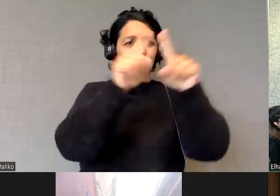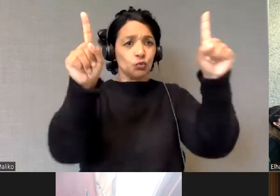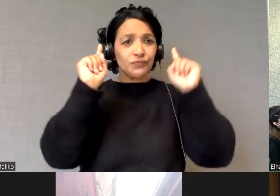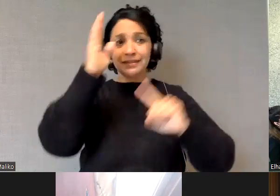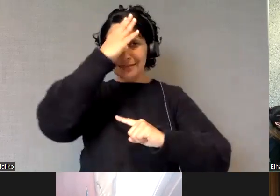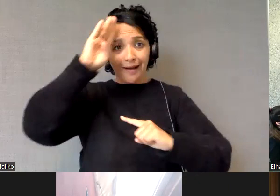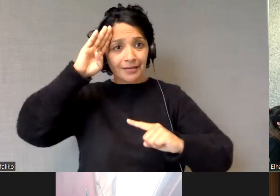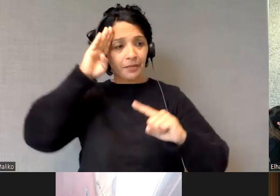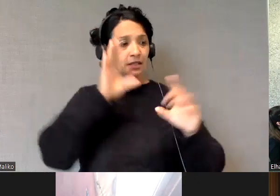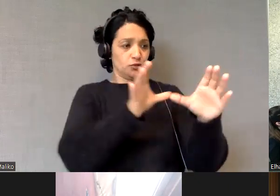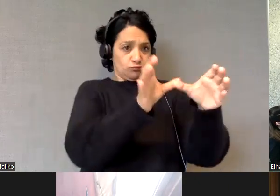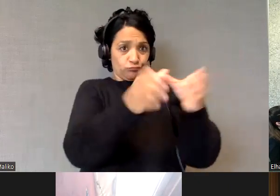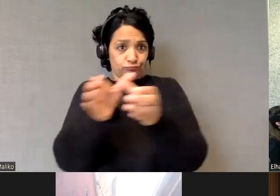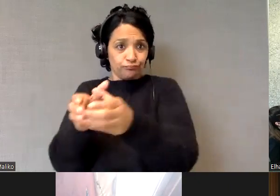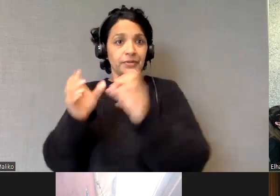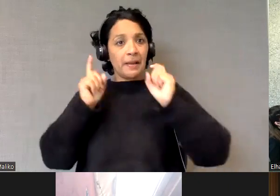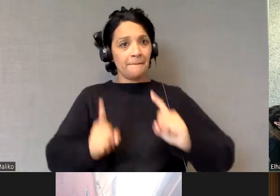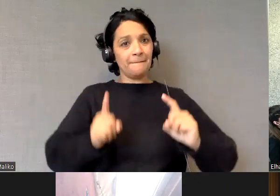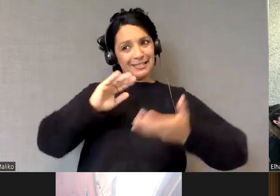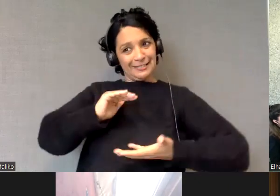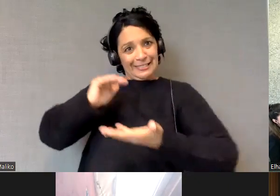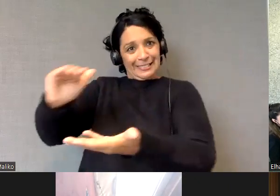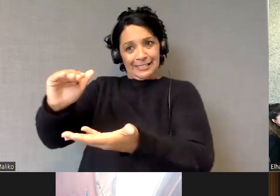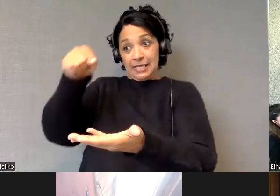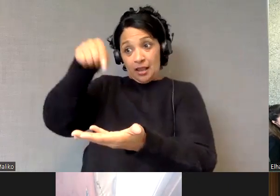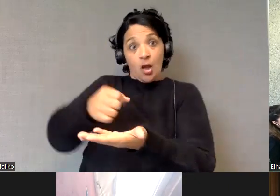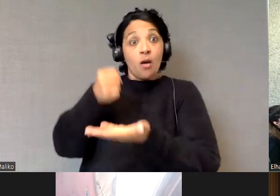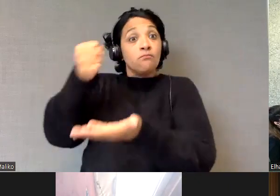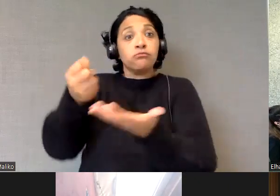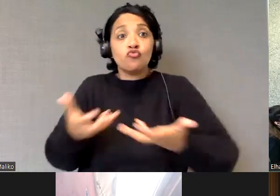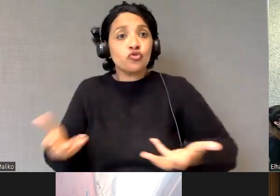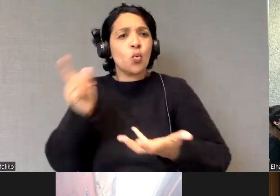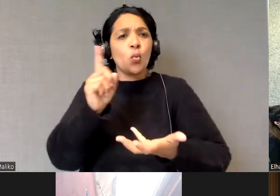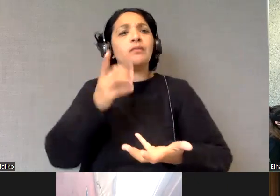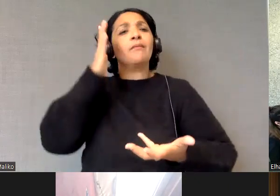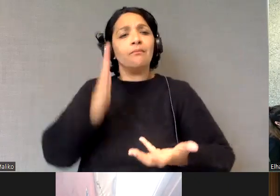and dedicate more resources to document these situations and gather evidence so that we